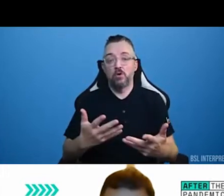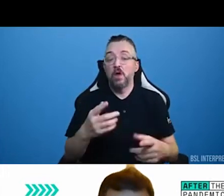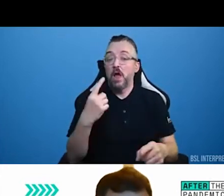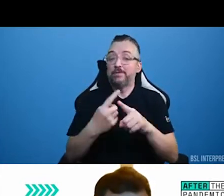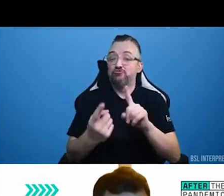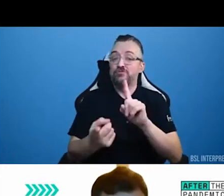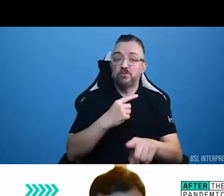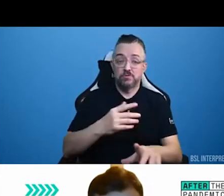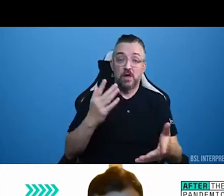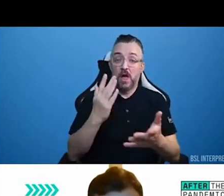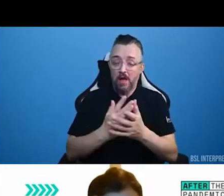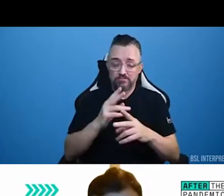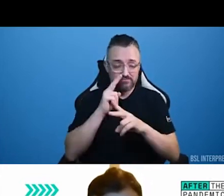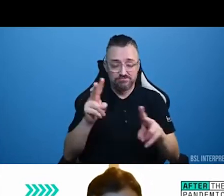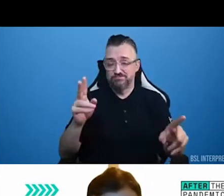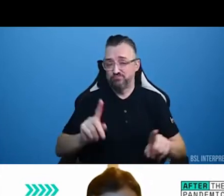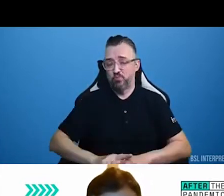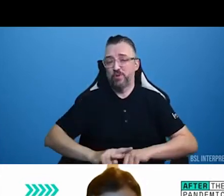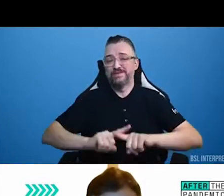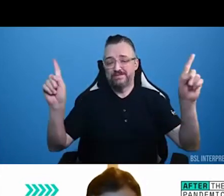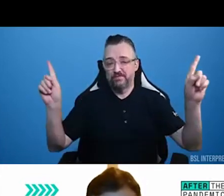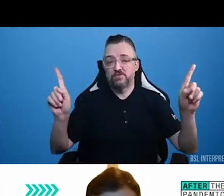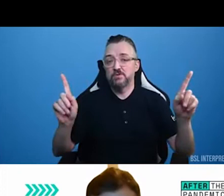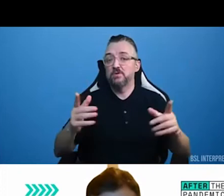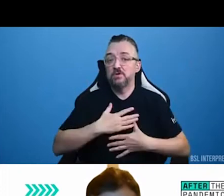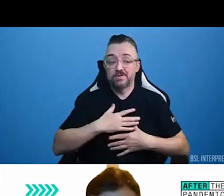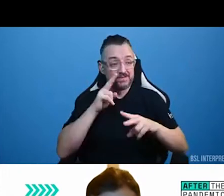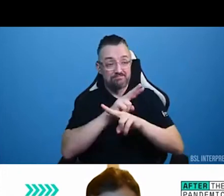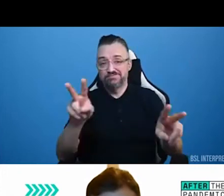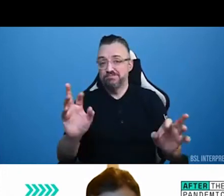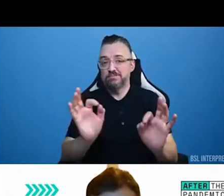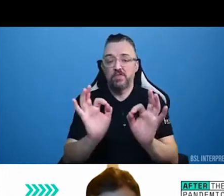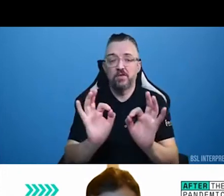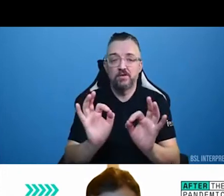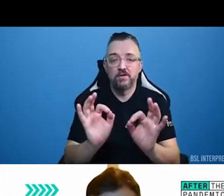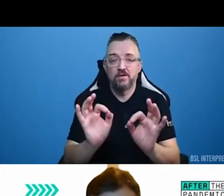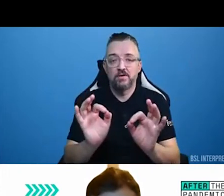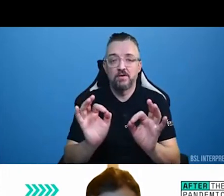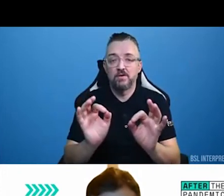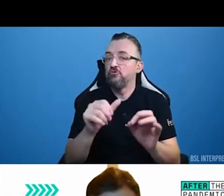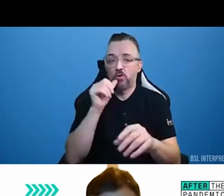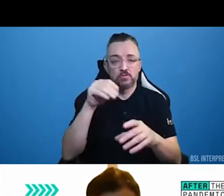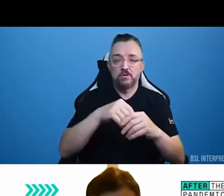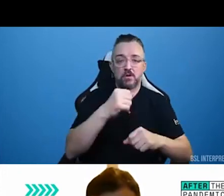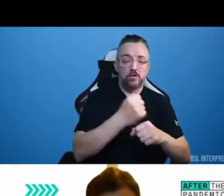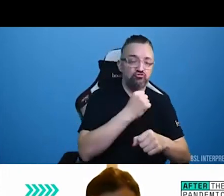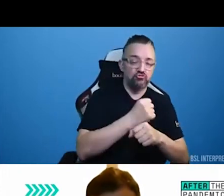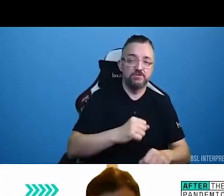radically transformatively different, but we are not seeing that. We've especially not seen that in construction as well, not in our built environments.